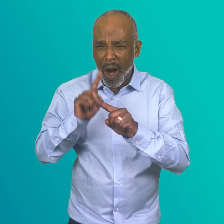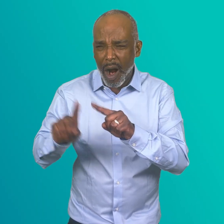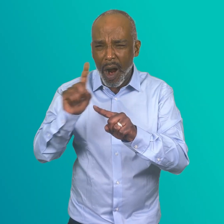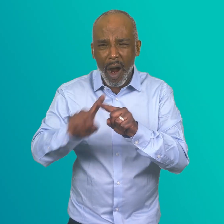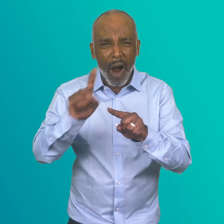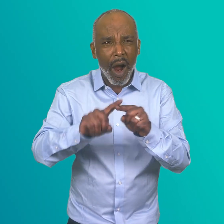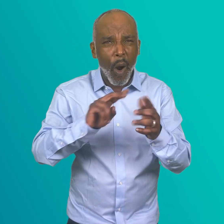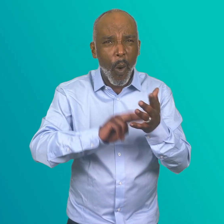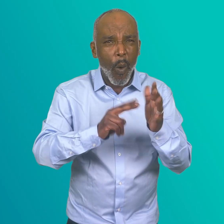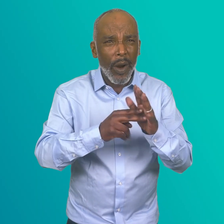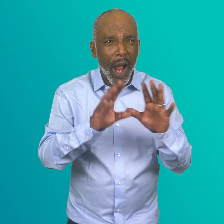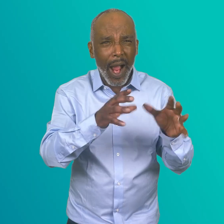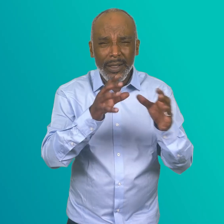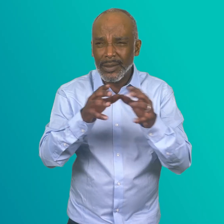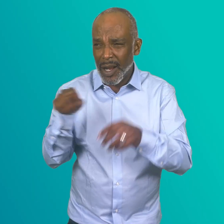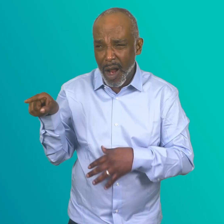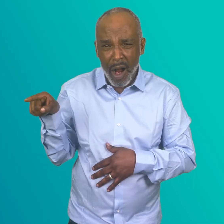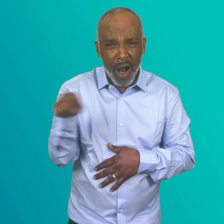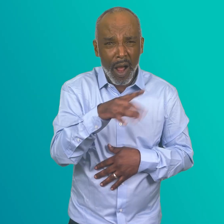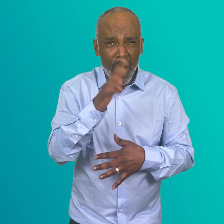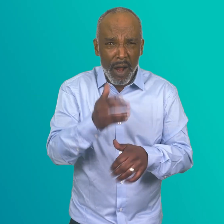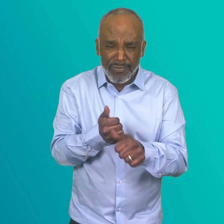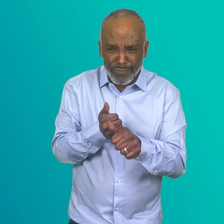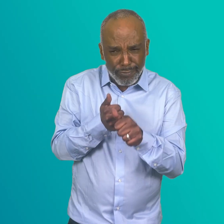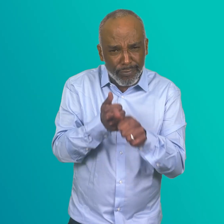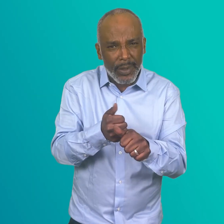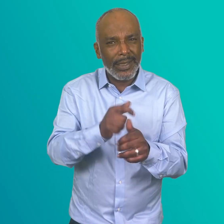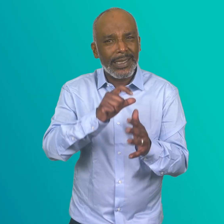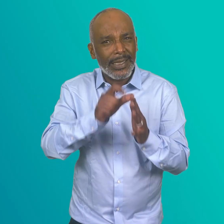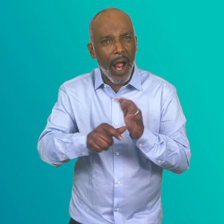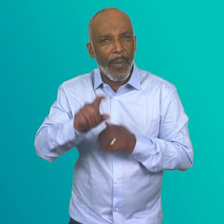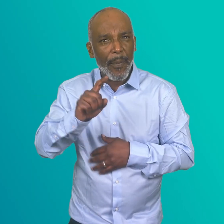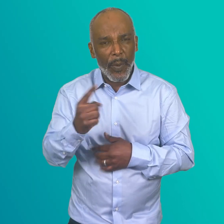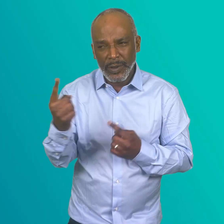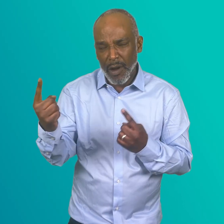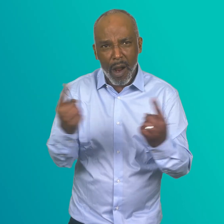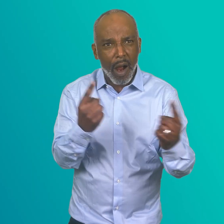from organisations that support disabled people